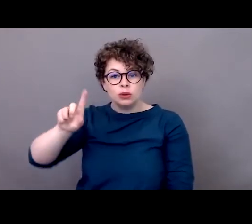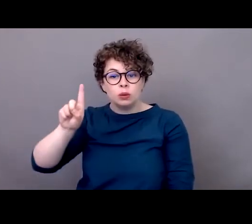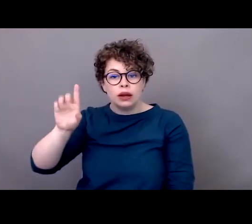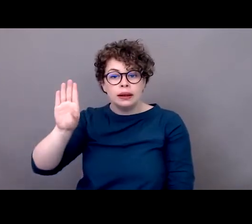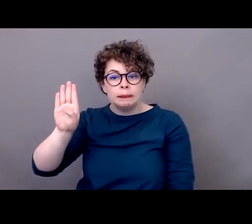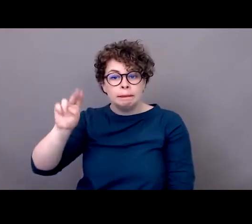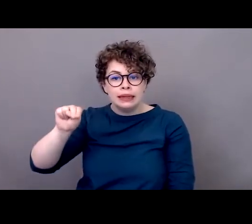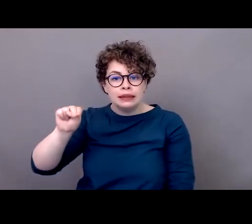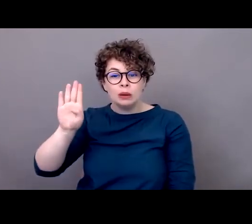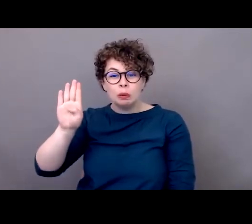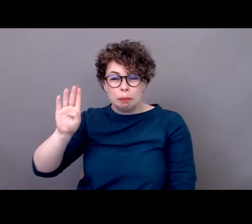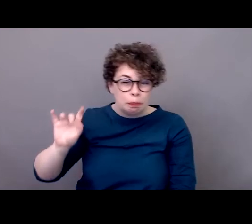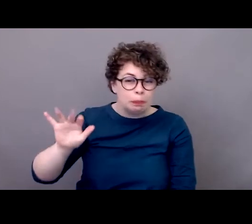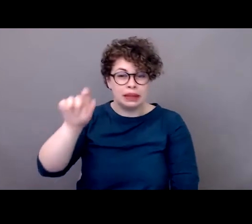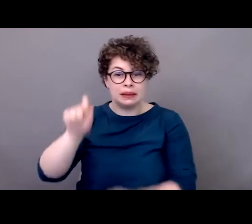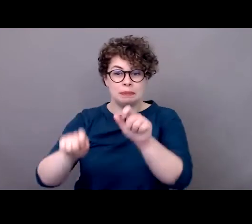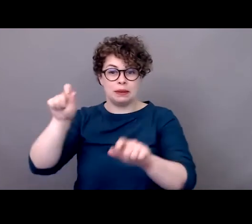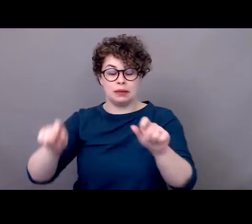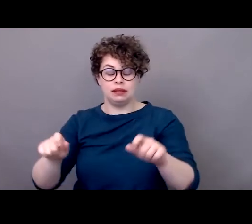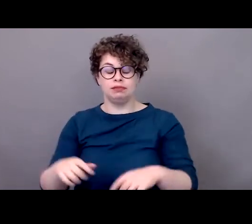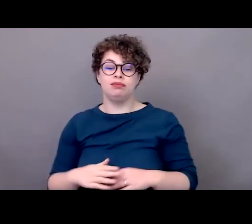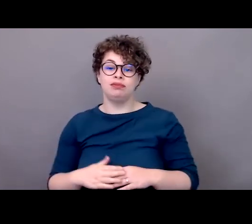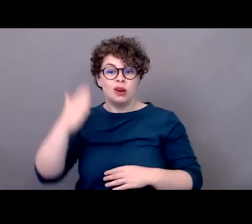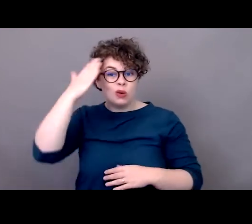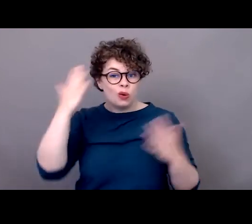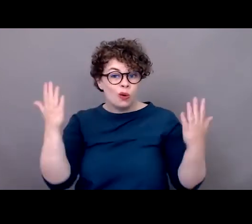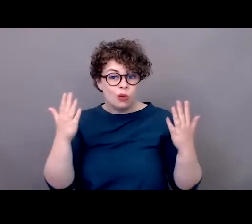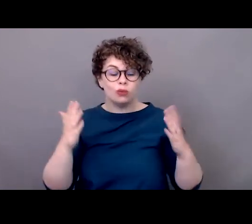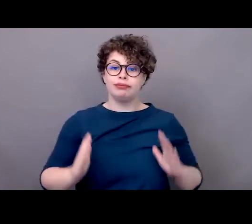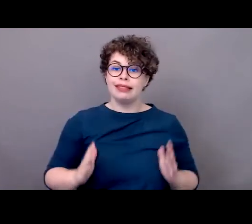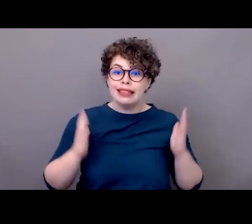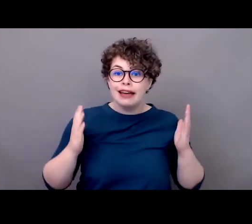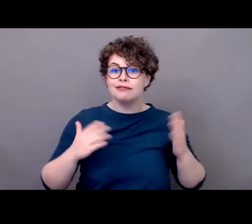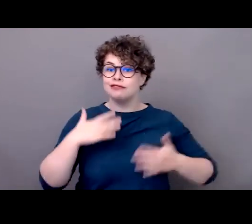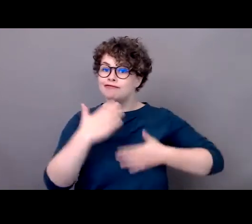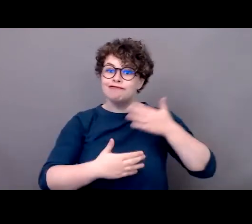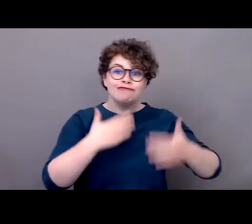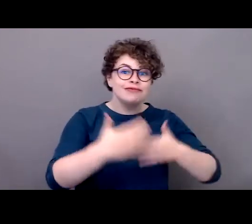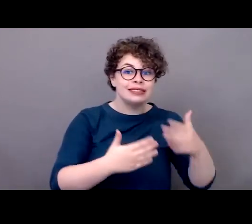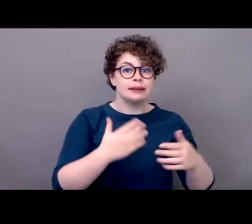behind in many, different spheres of life. In the video we talked about discrimination,